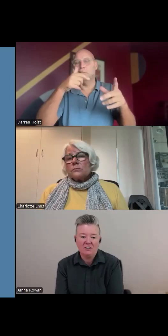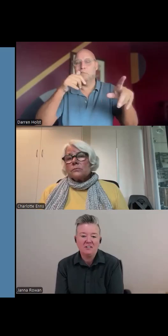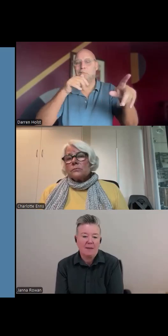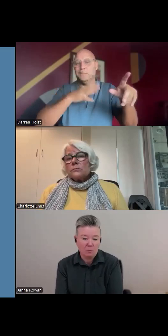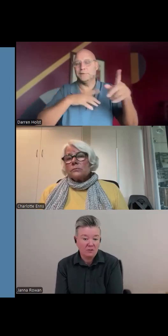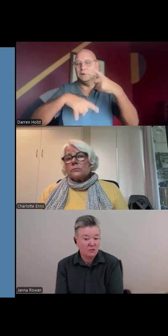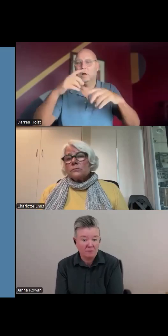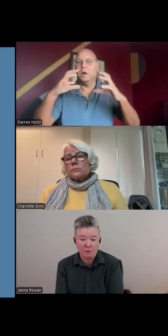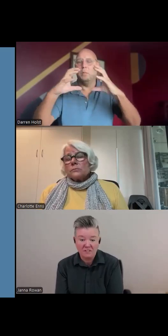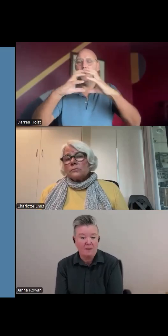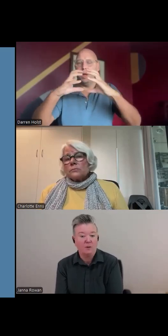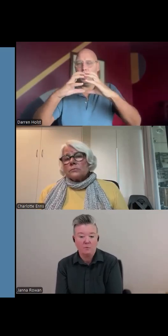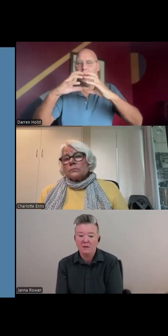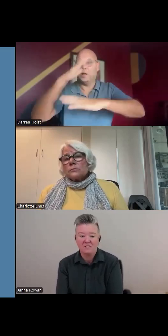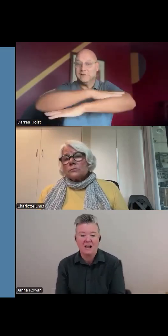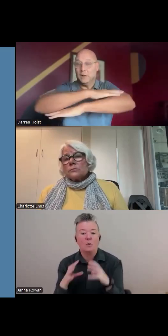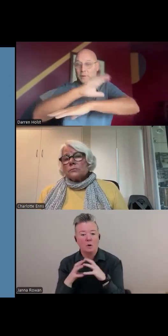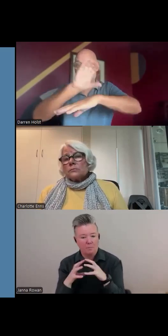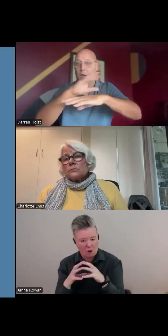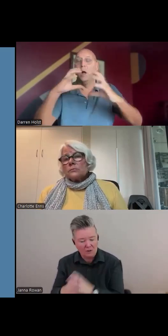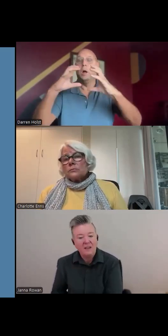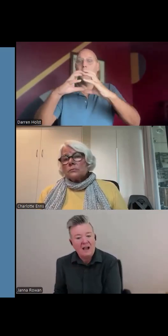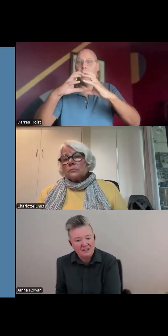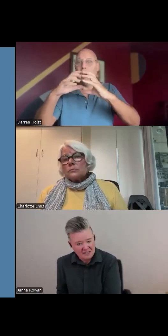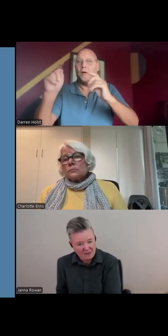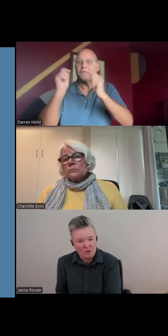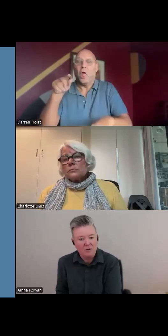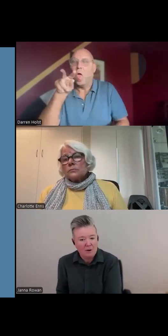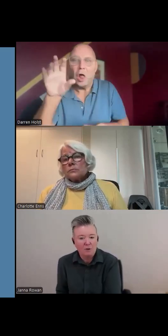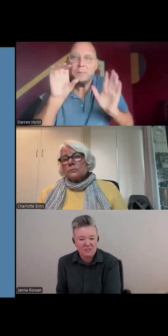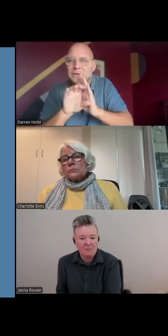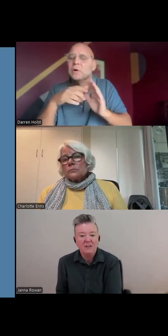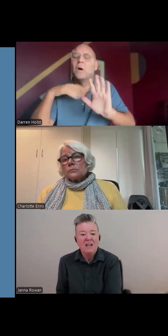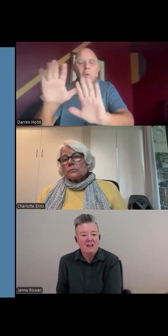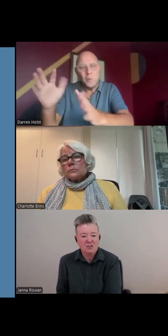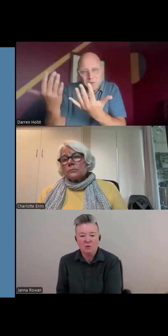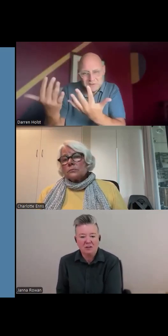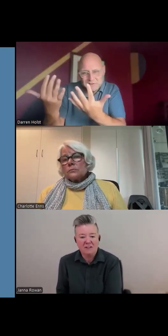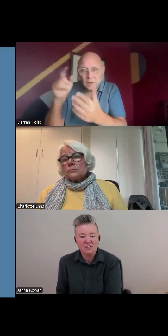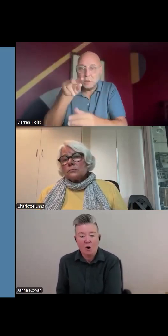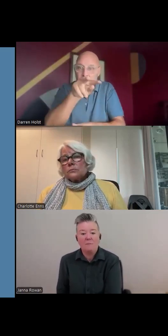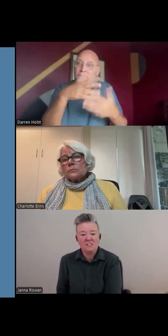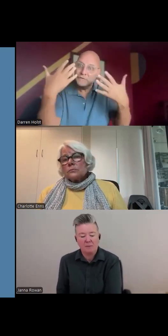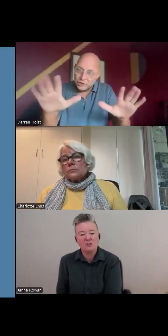I would like to mention is periodically it does happen where the children, for example, a woman assigned the word ball on a table, a ball or table,